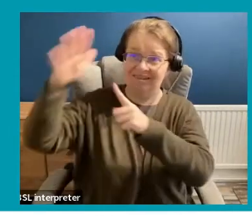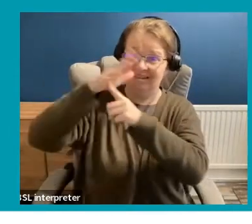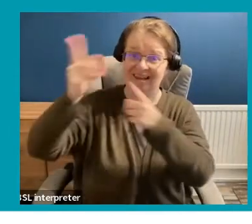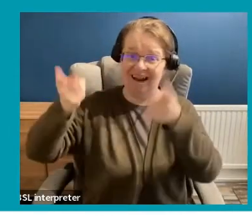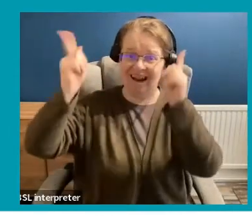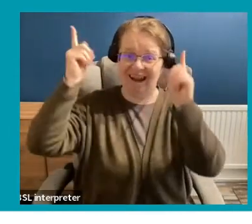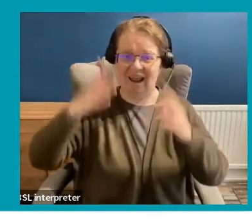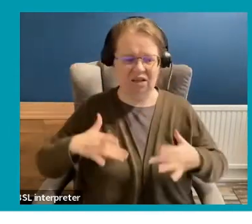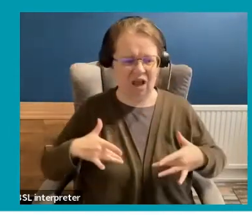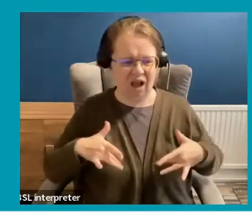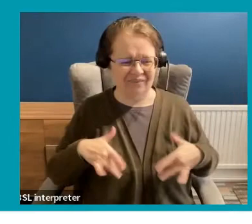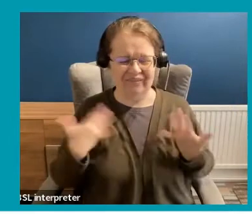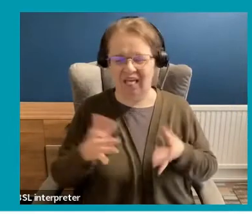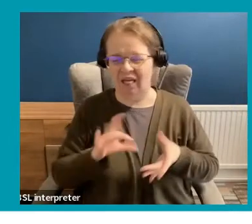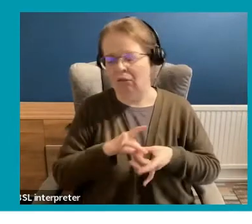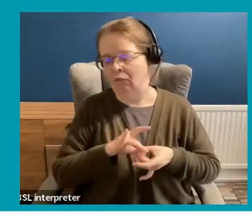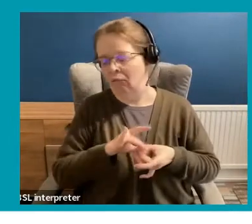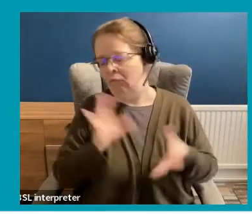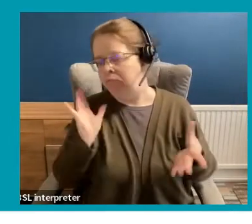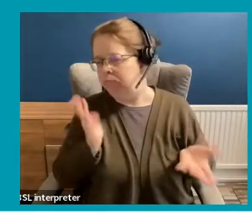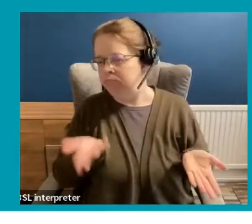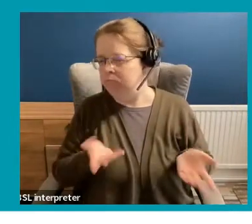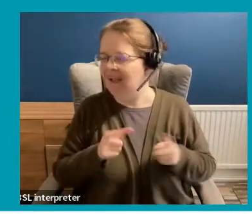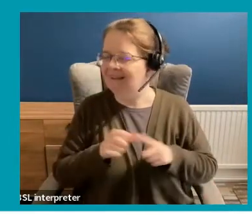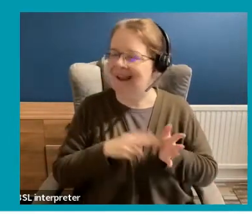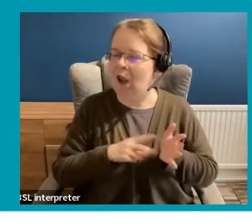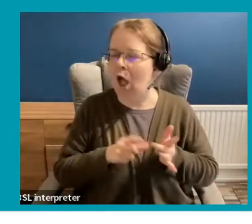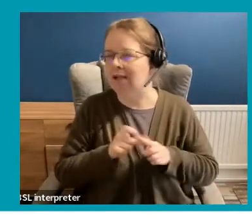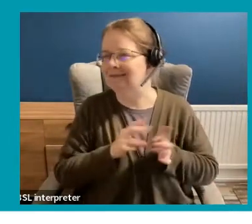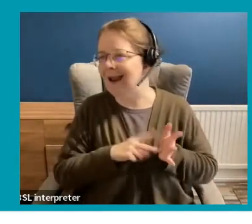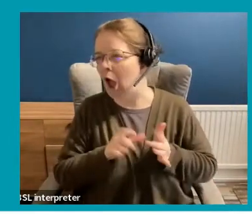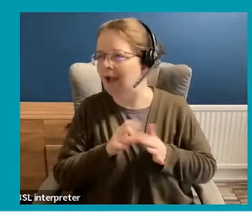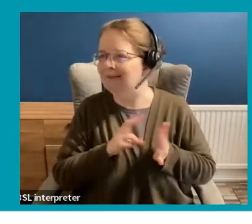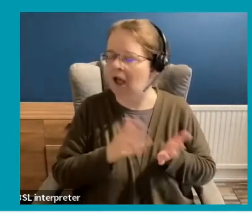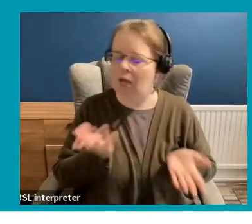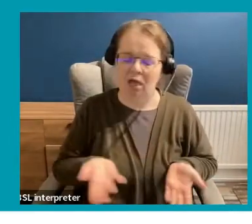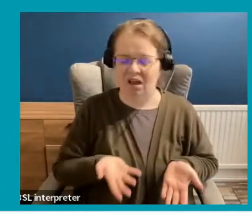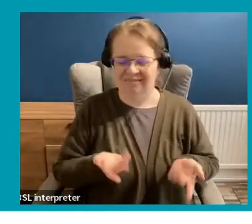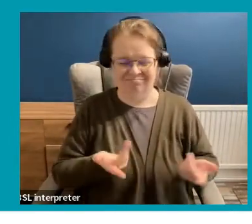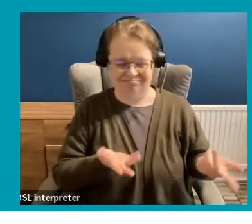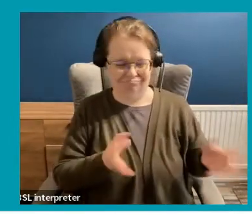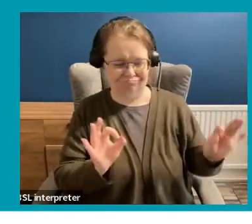disenfranchised talking about DNI how it doesn't apply to them and